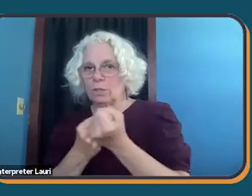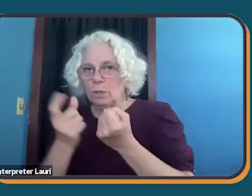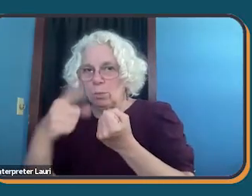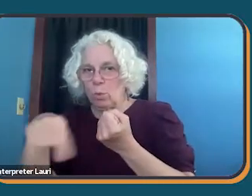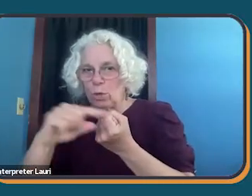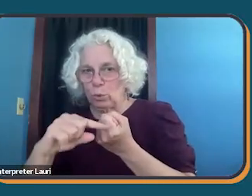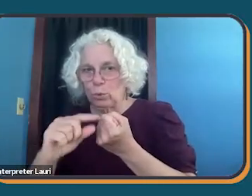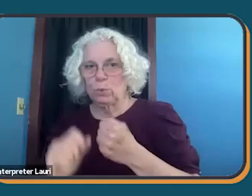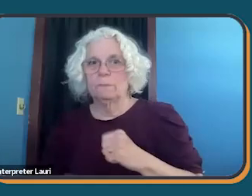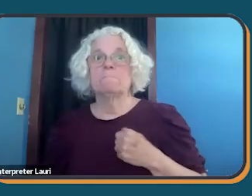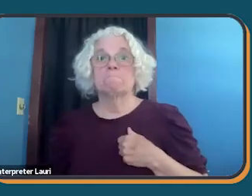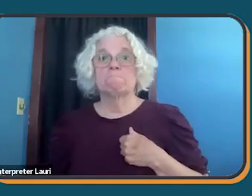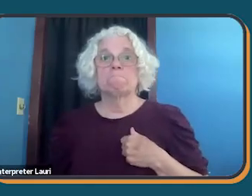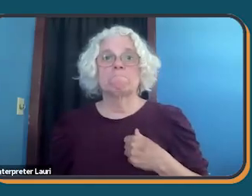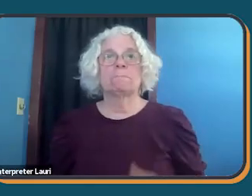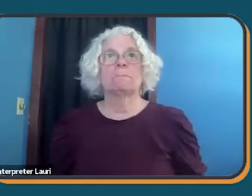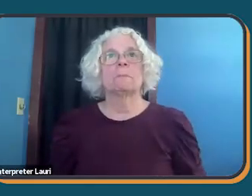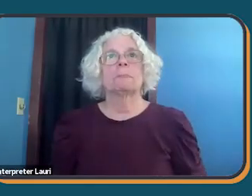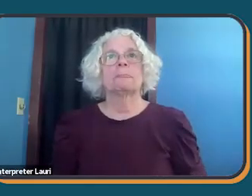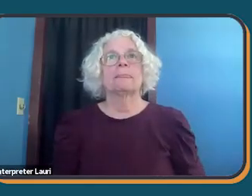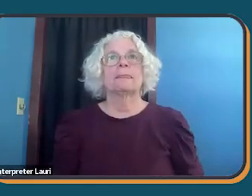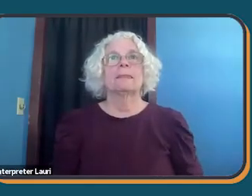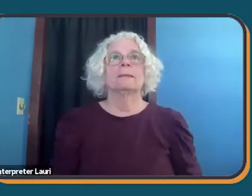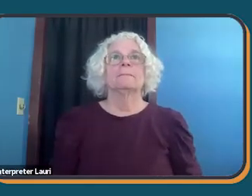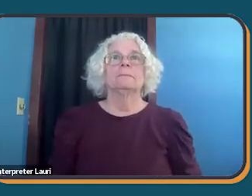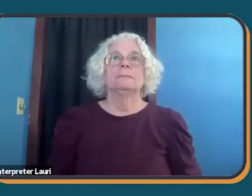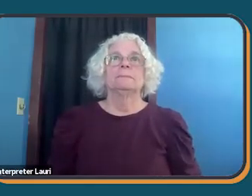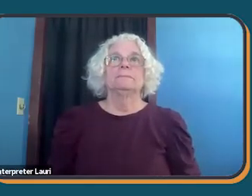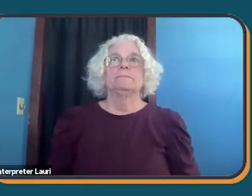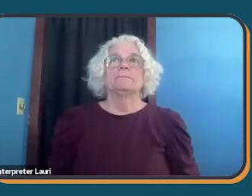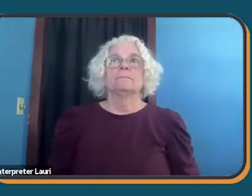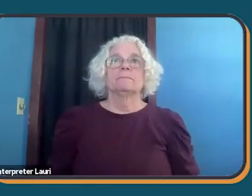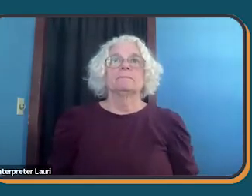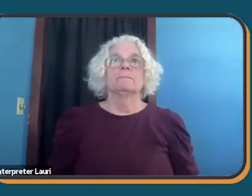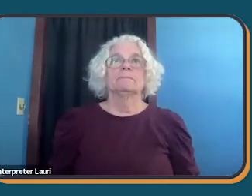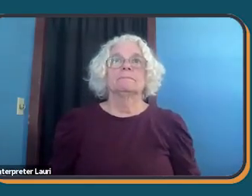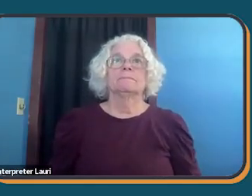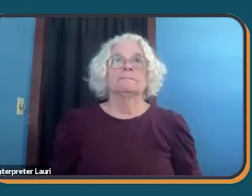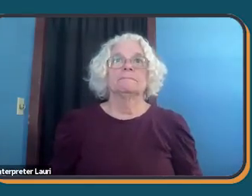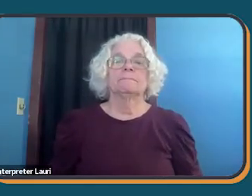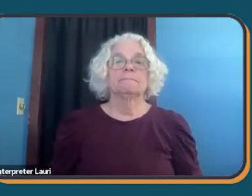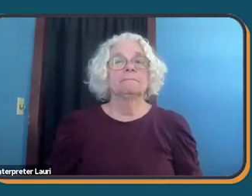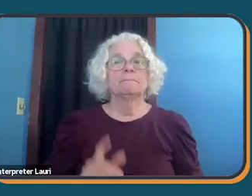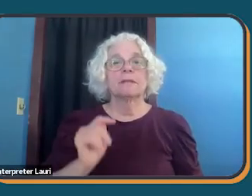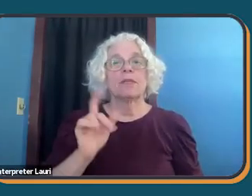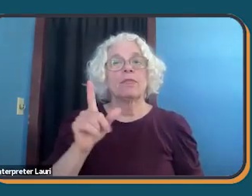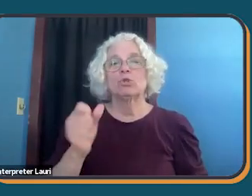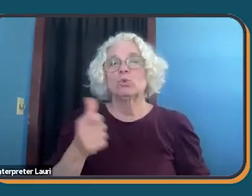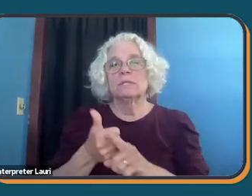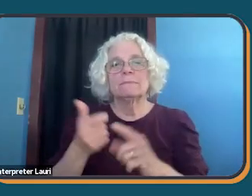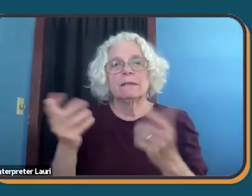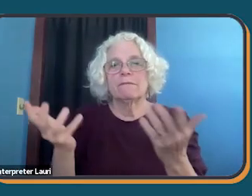toward more inclusive care. First, what are the tools?